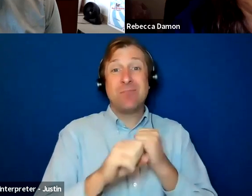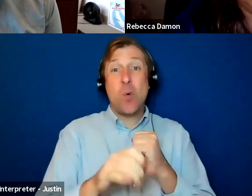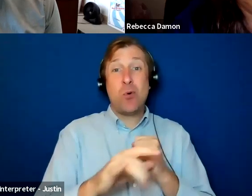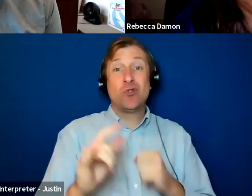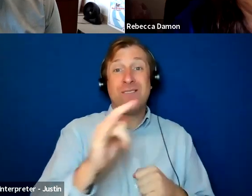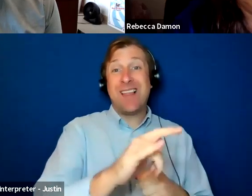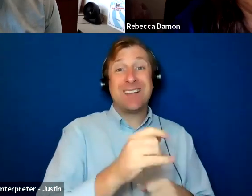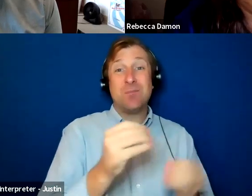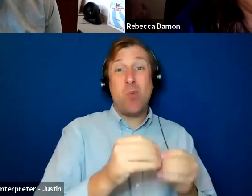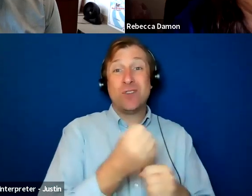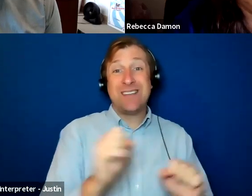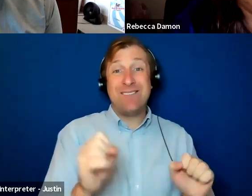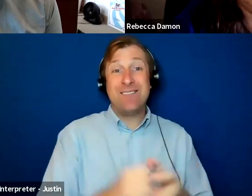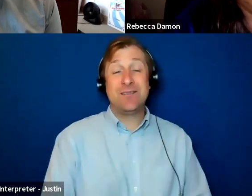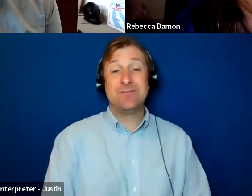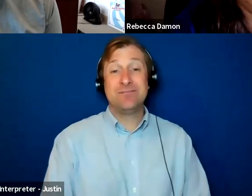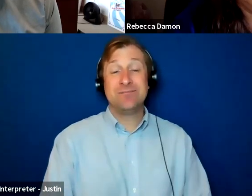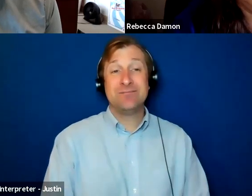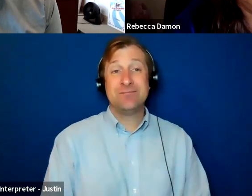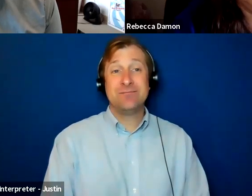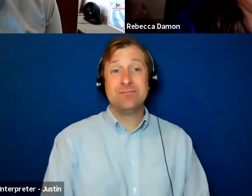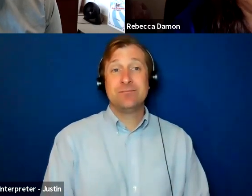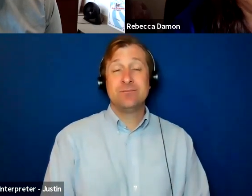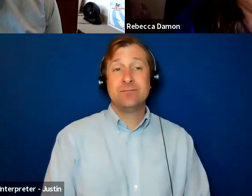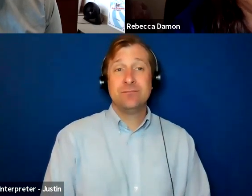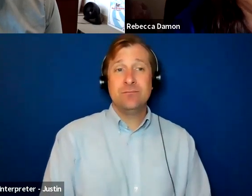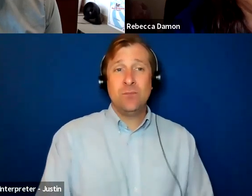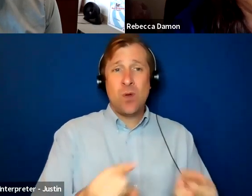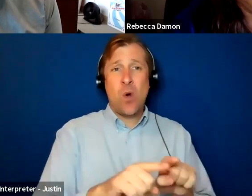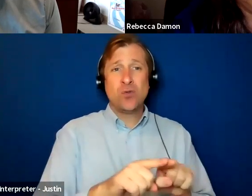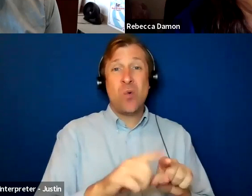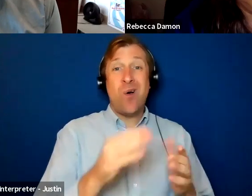any safer than it is. Having said that, all of the protocols that are in place